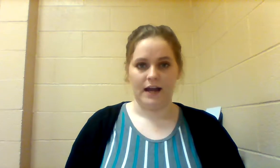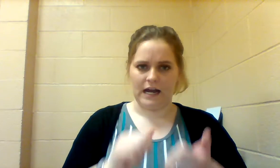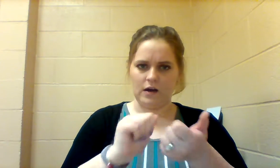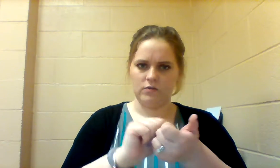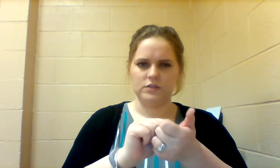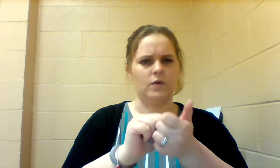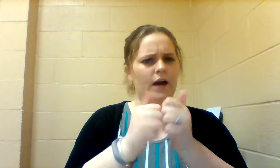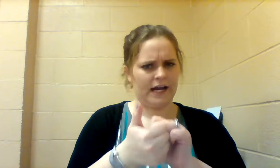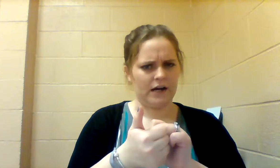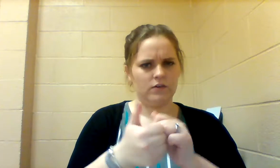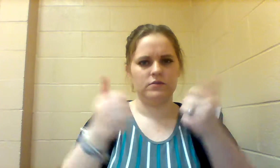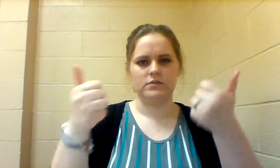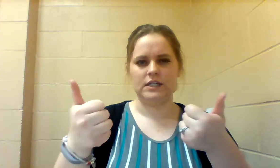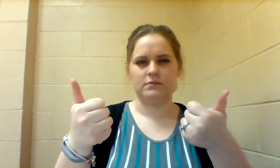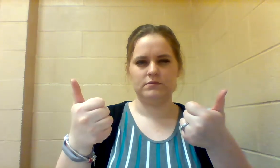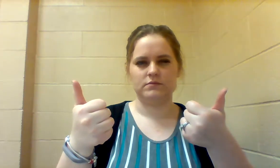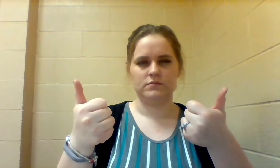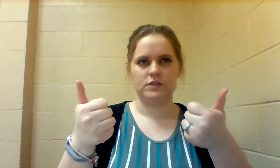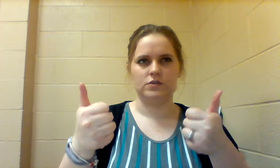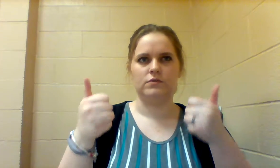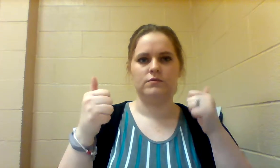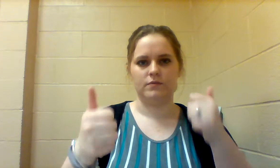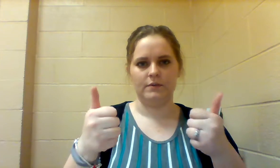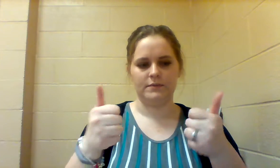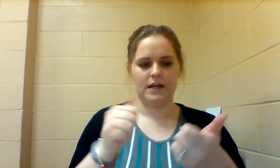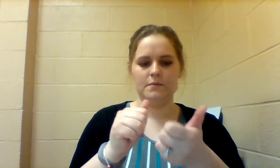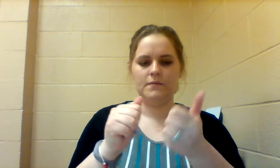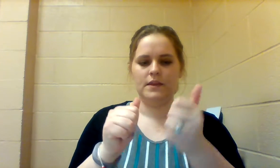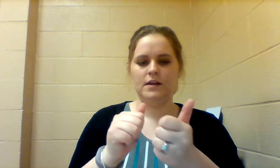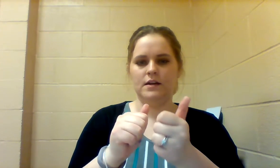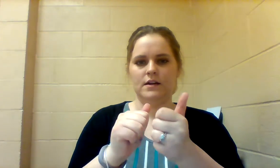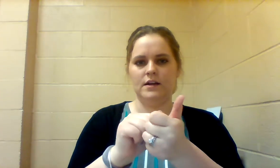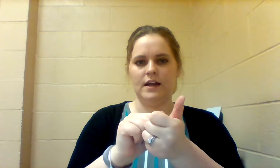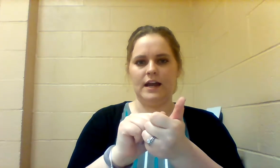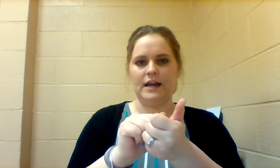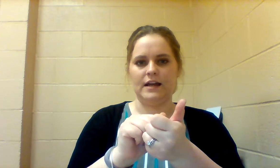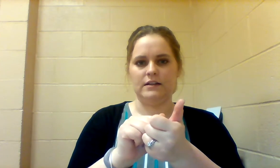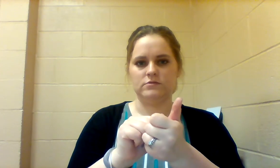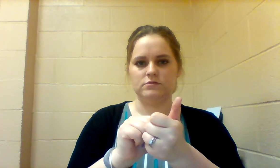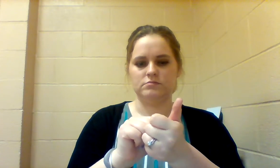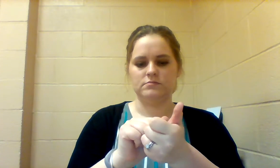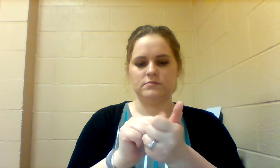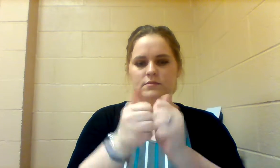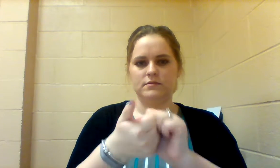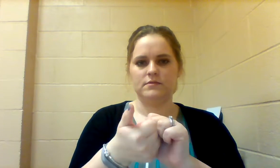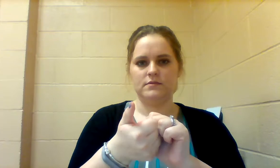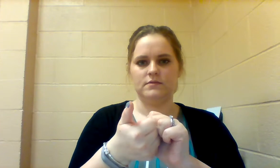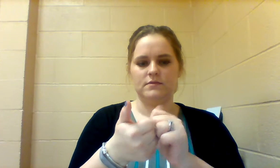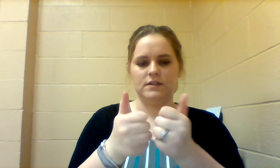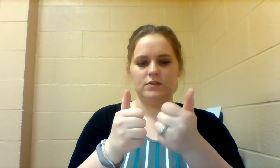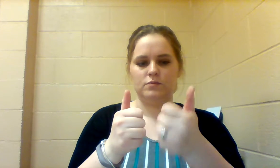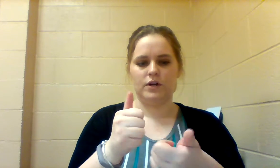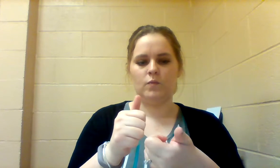HOW so HOW take two thumbs up and you bring one is